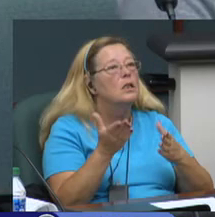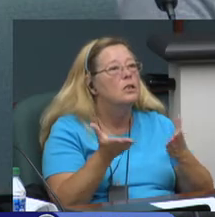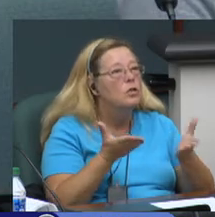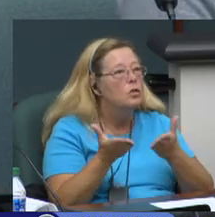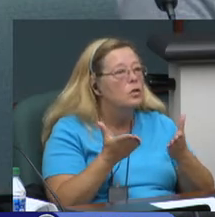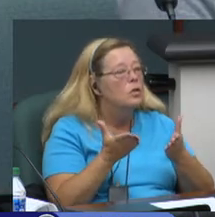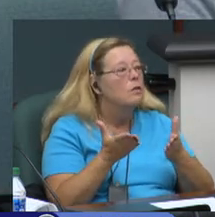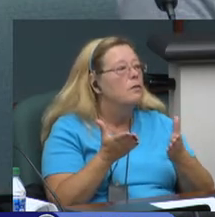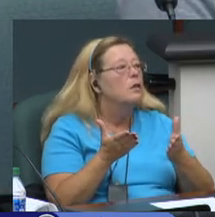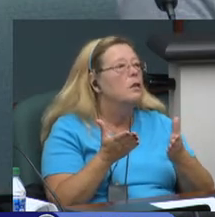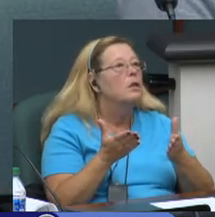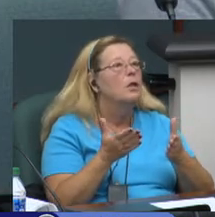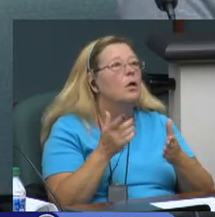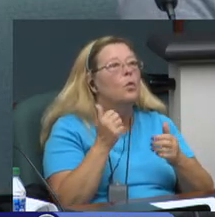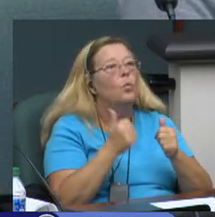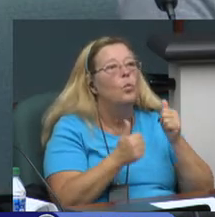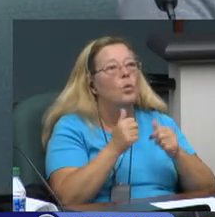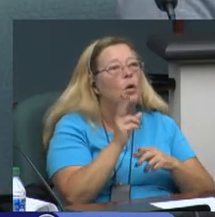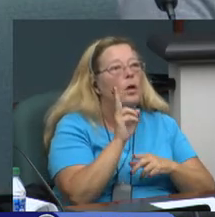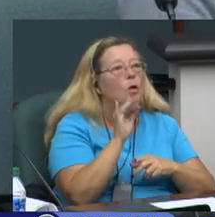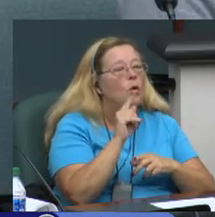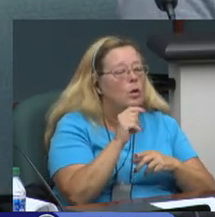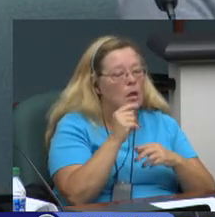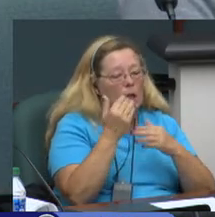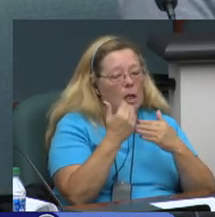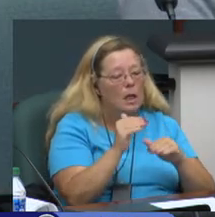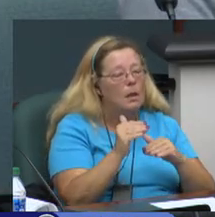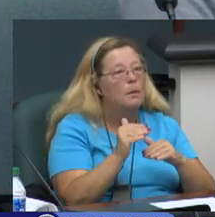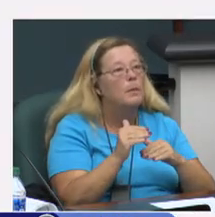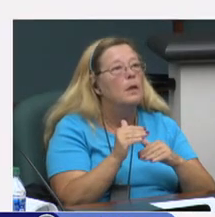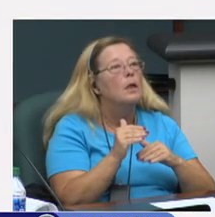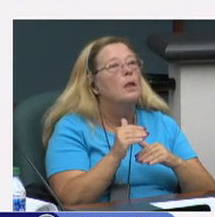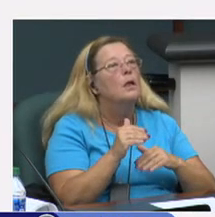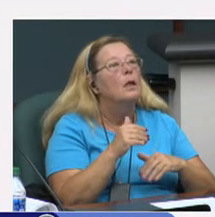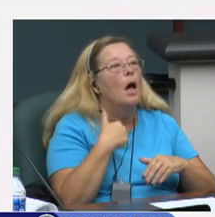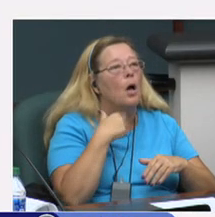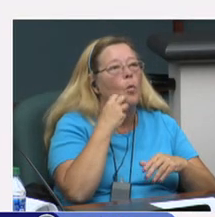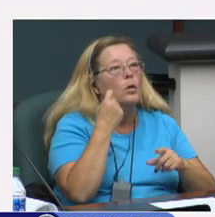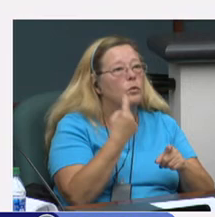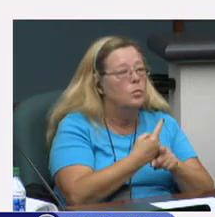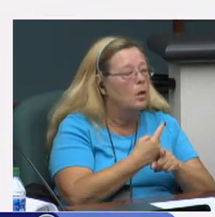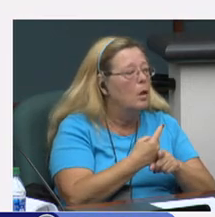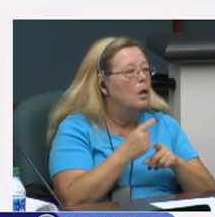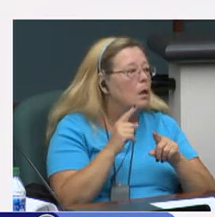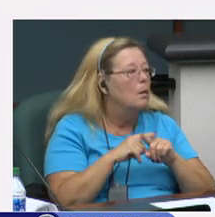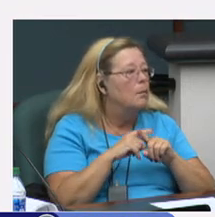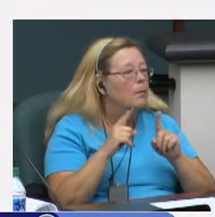know which units they are limited to I was correct but you know sanitation is